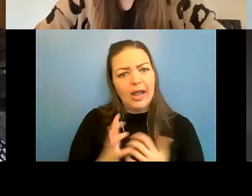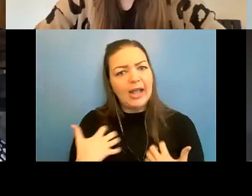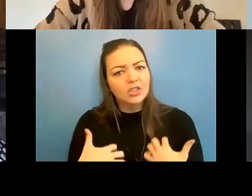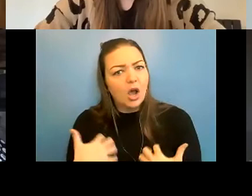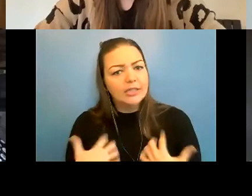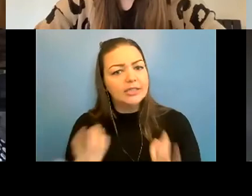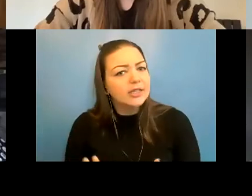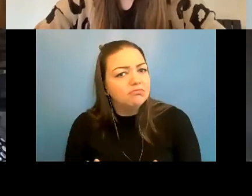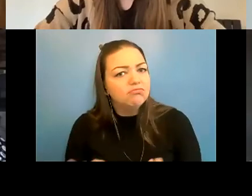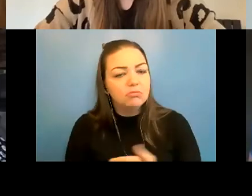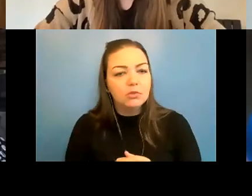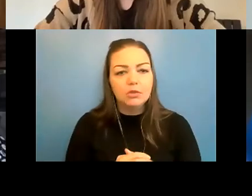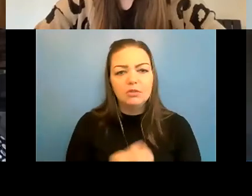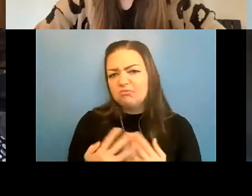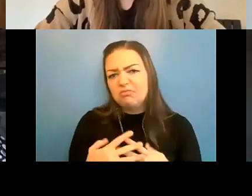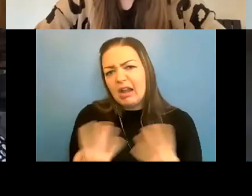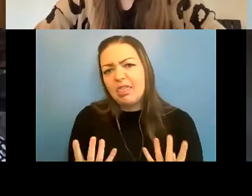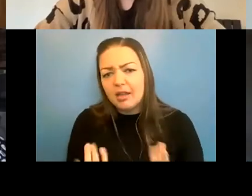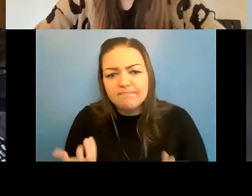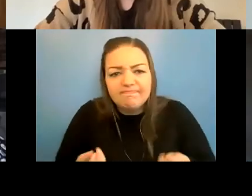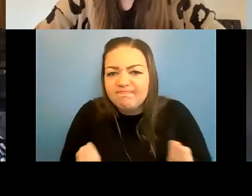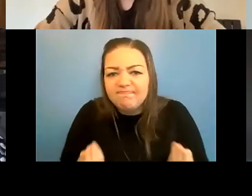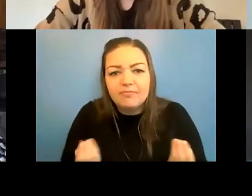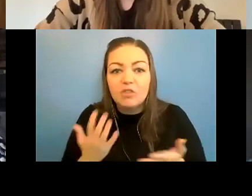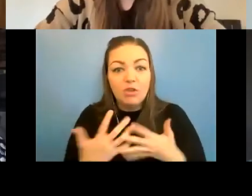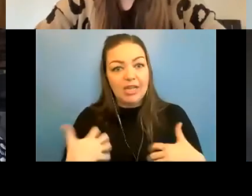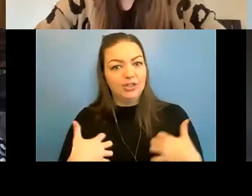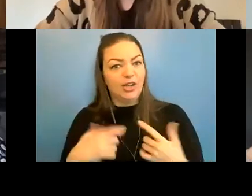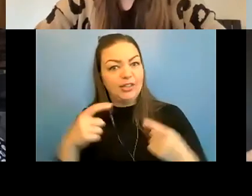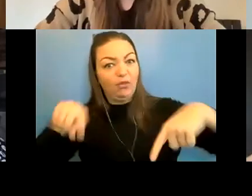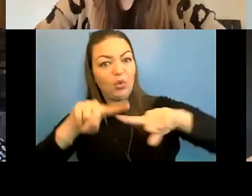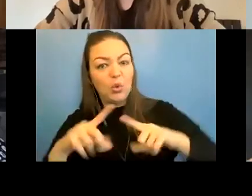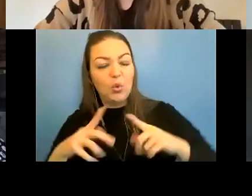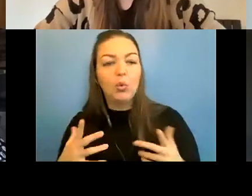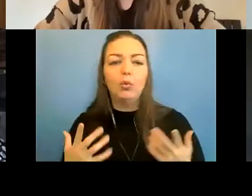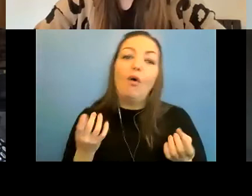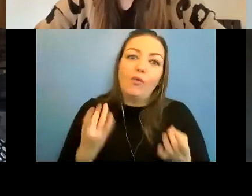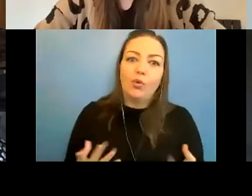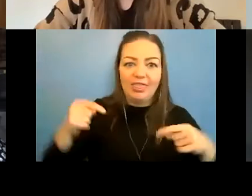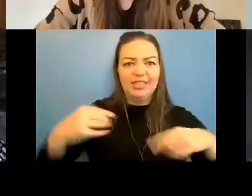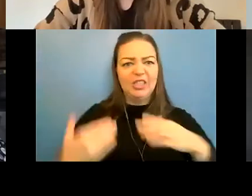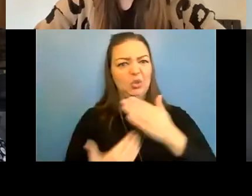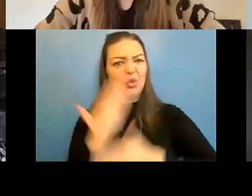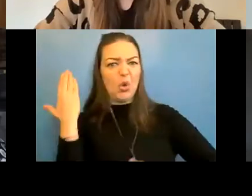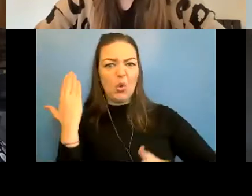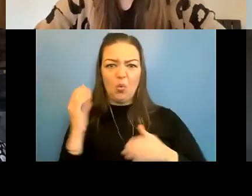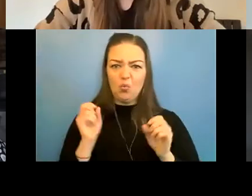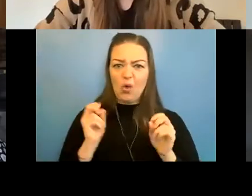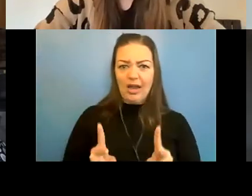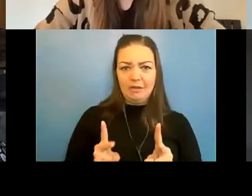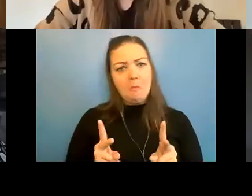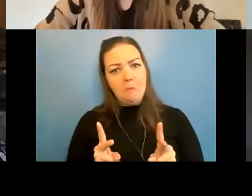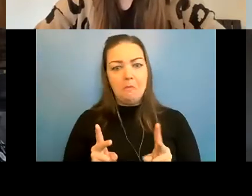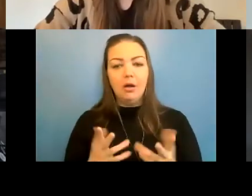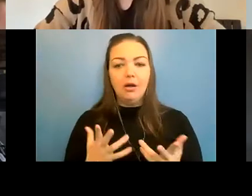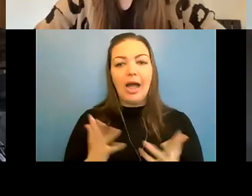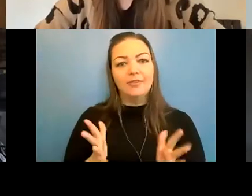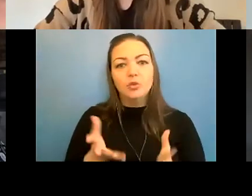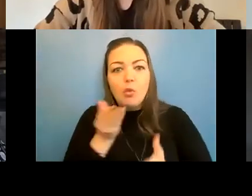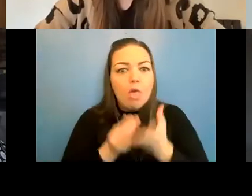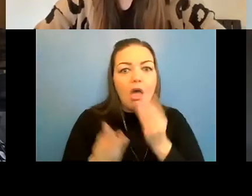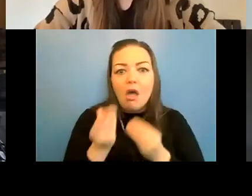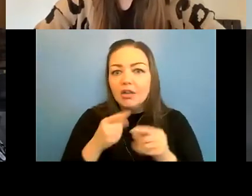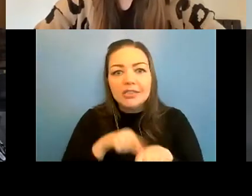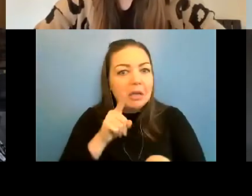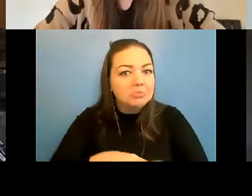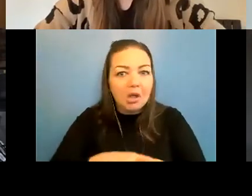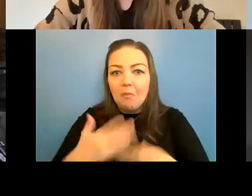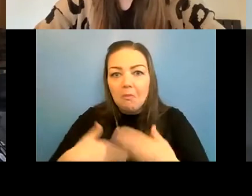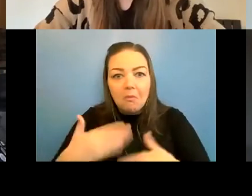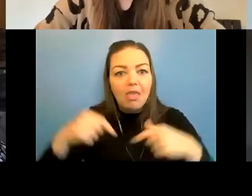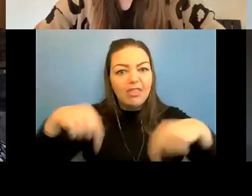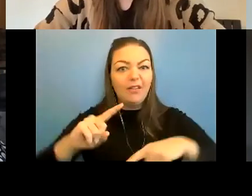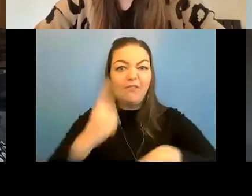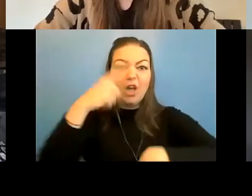but I guess if there's any things that you're really excited about for this Festival, in this iteration, just kind of anybody, if there's anything that is really exciting?